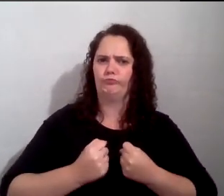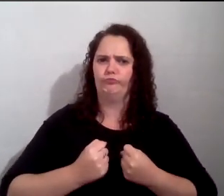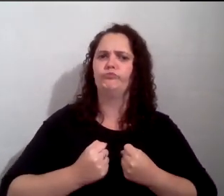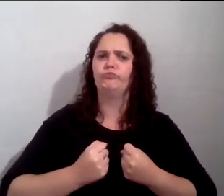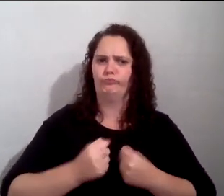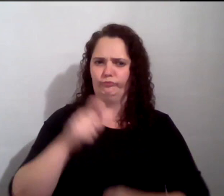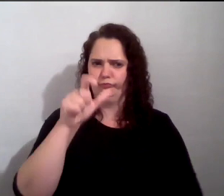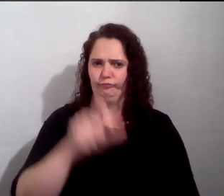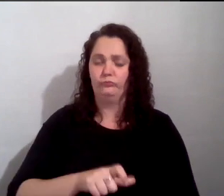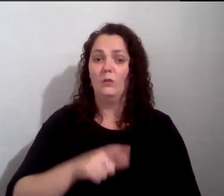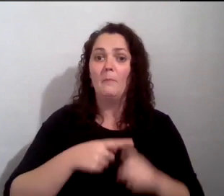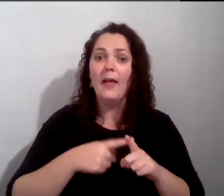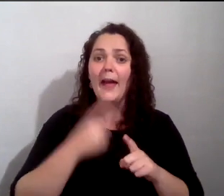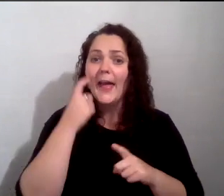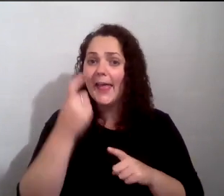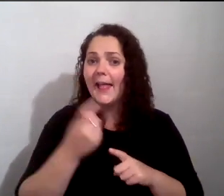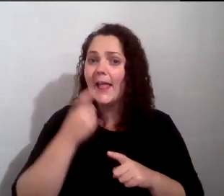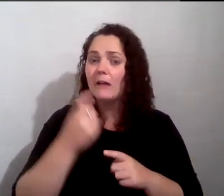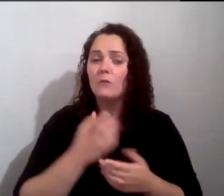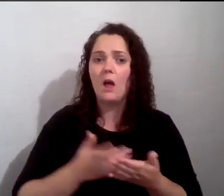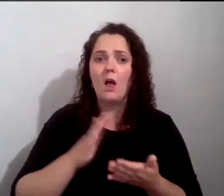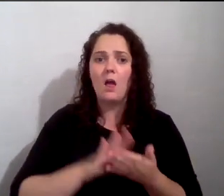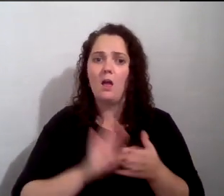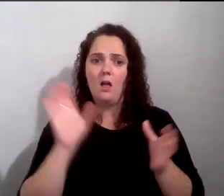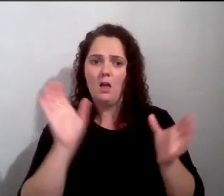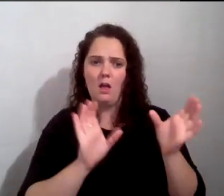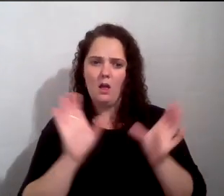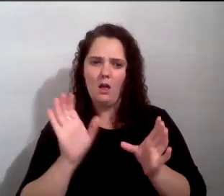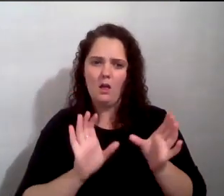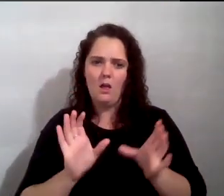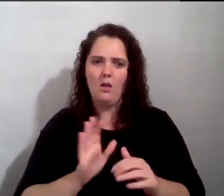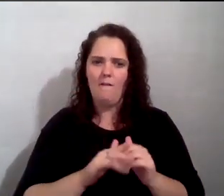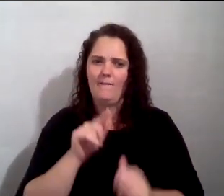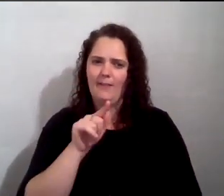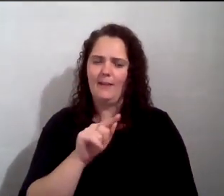portrait. QAGOMA’s conservators have actually